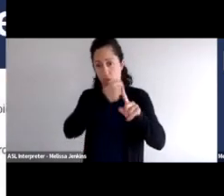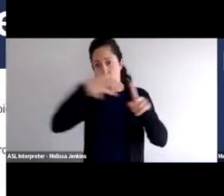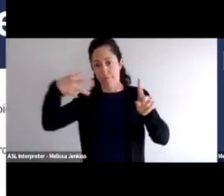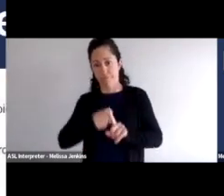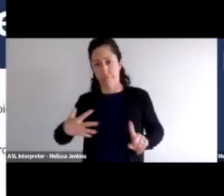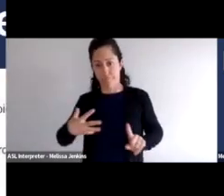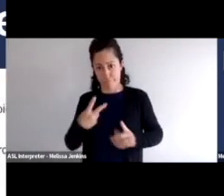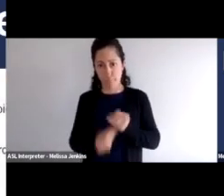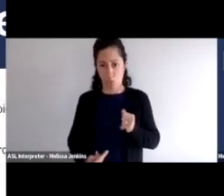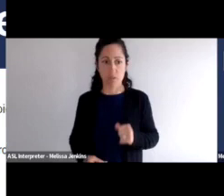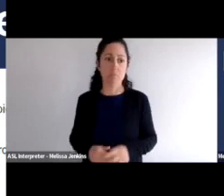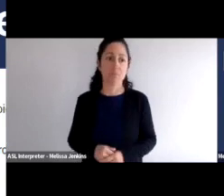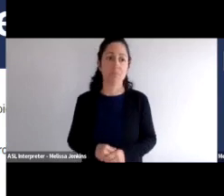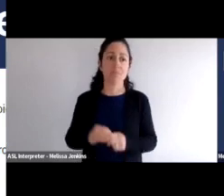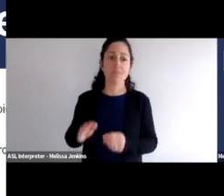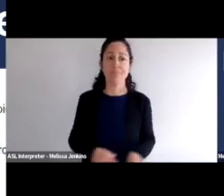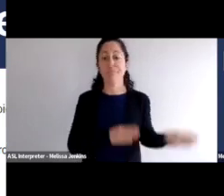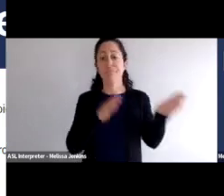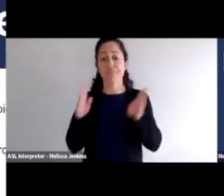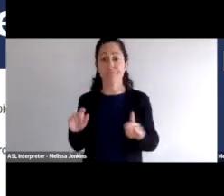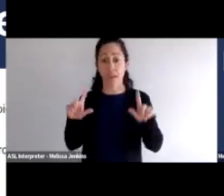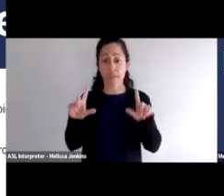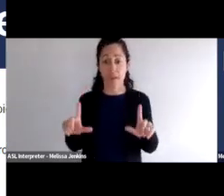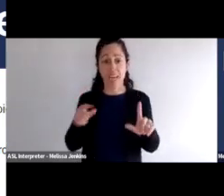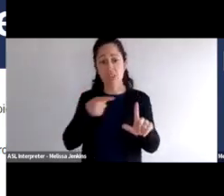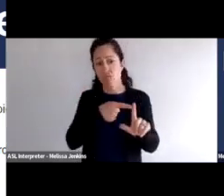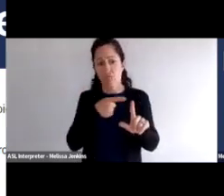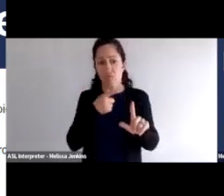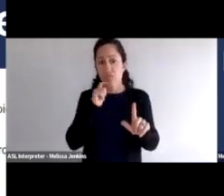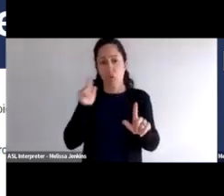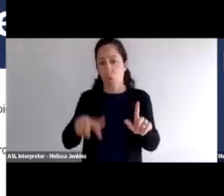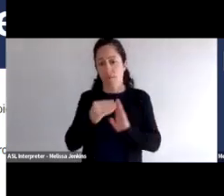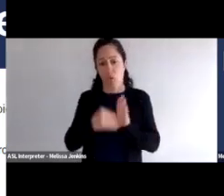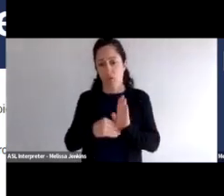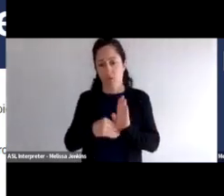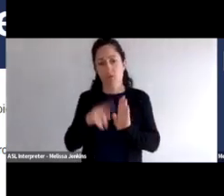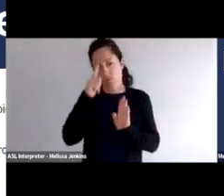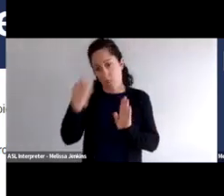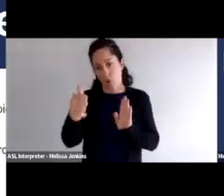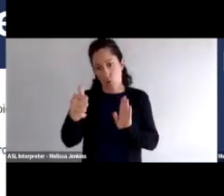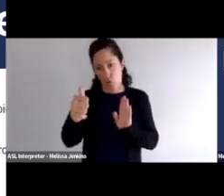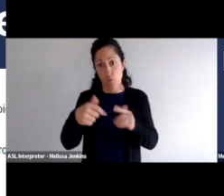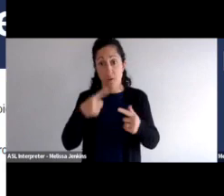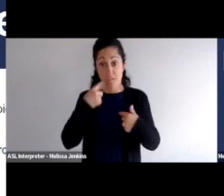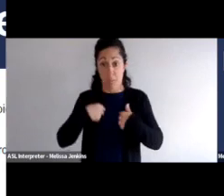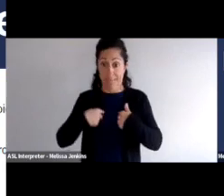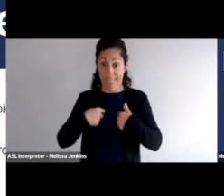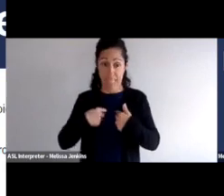the second page is completely optional. When I enrolled I chose not to click either